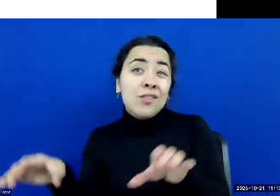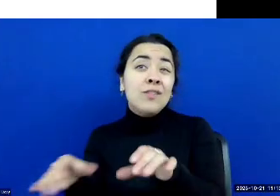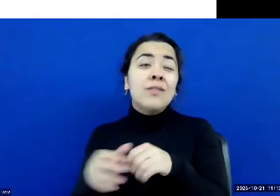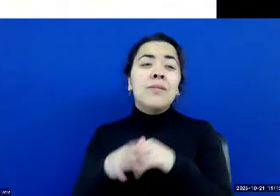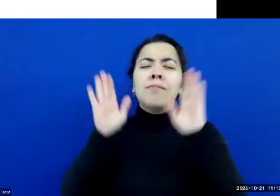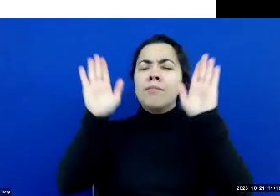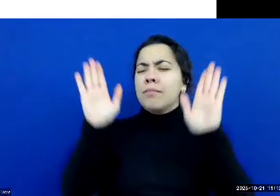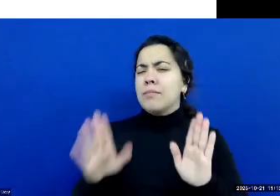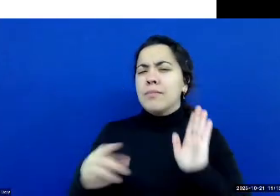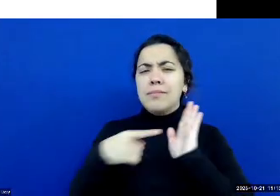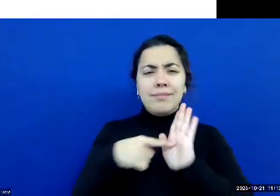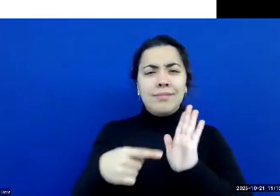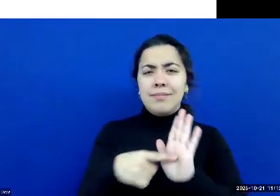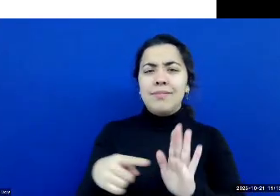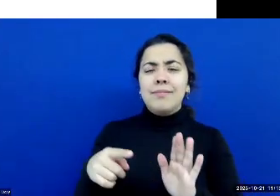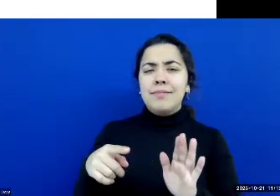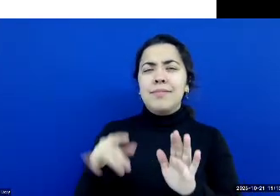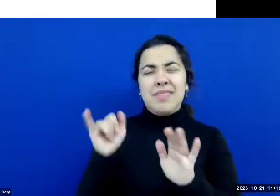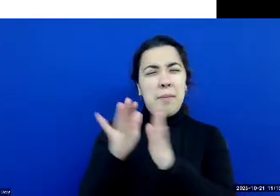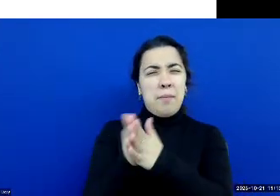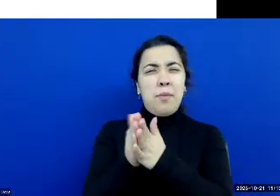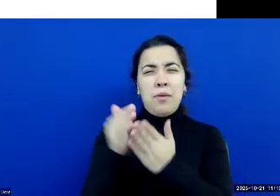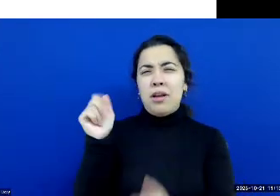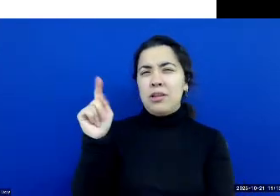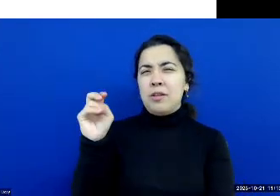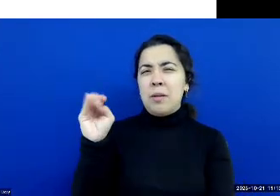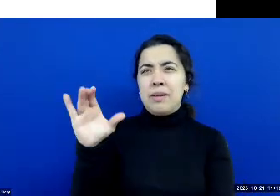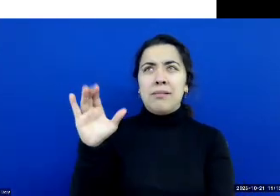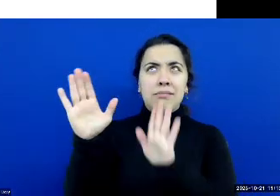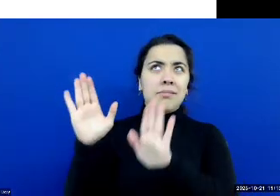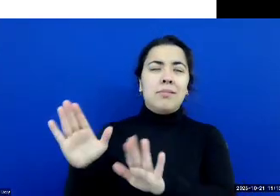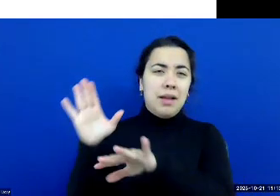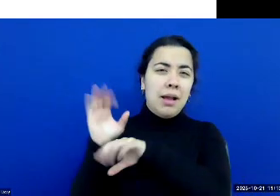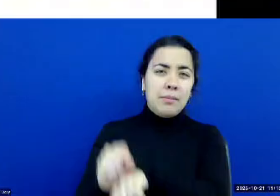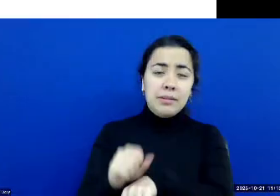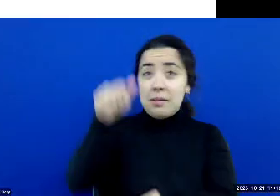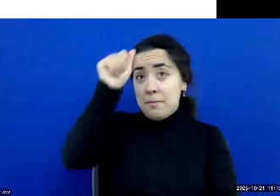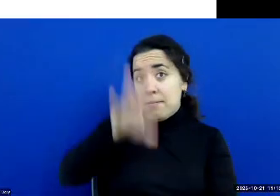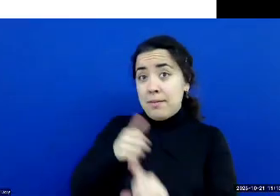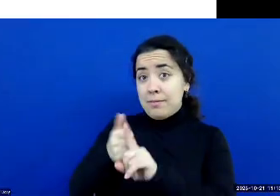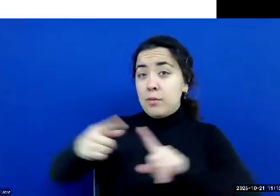Kathleen DeForest: There's a fantastic example in Atomic Habits about a man who's in a wheelchair.